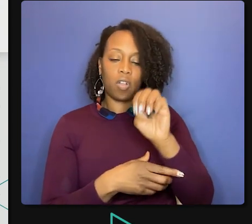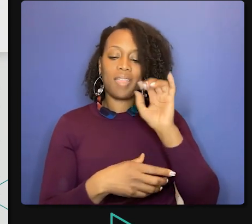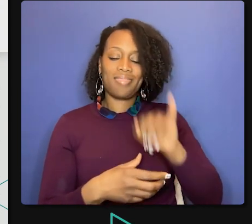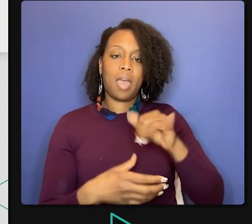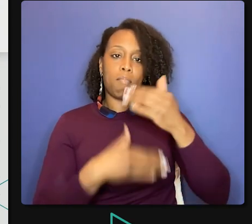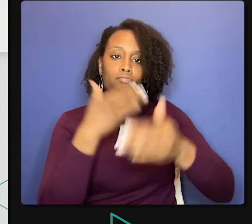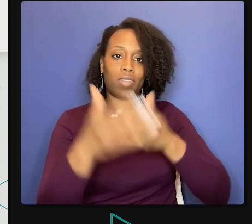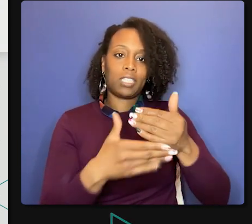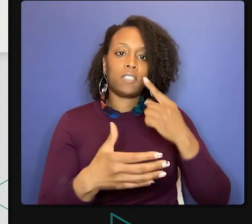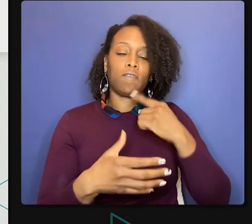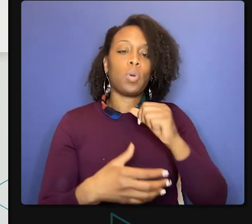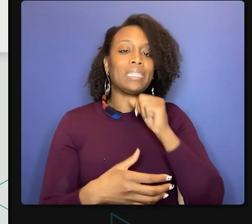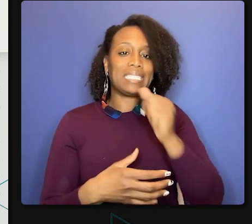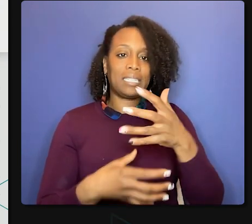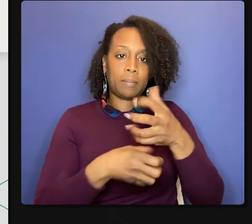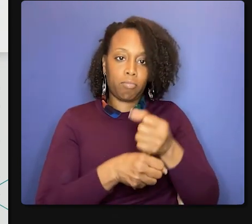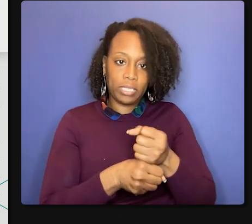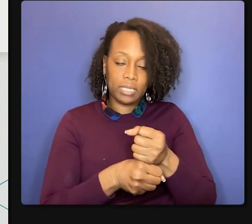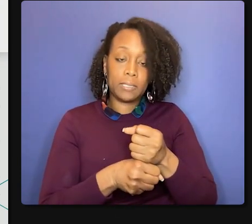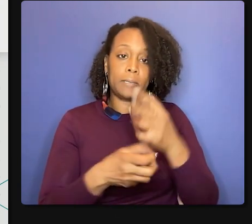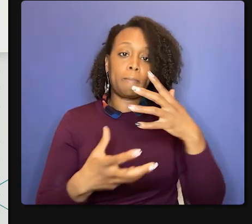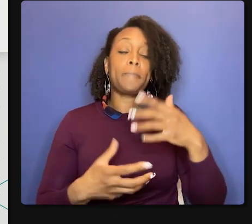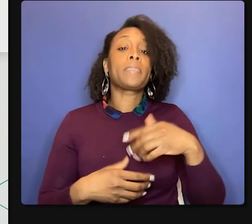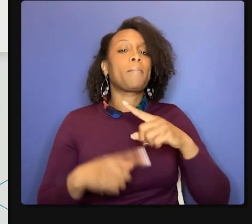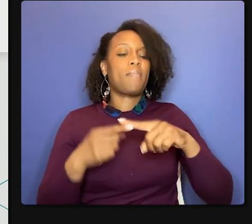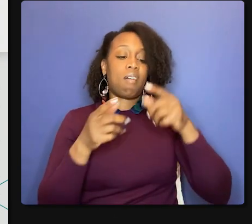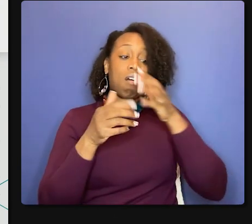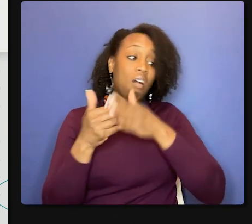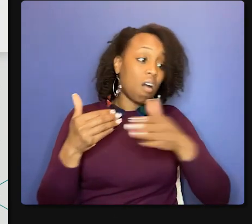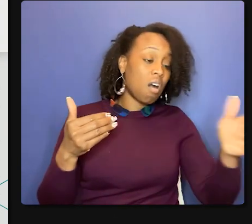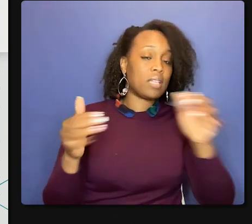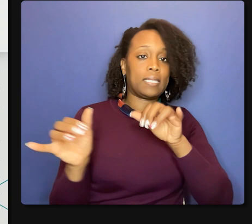to include the title in a decompression process here but the rest of it is the same.